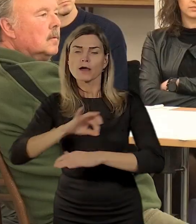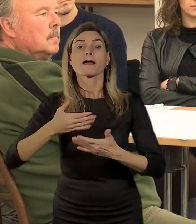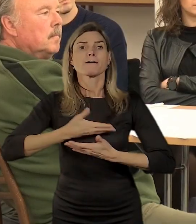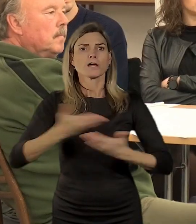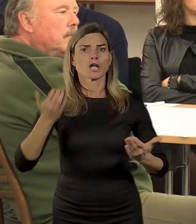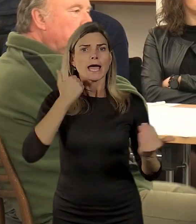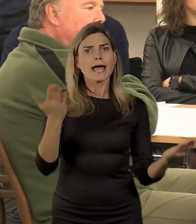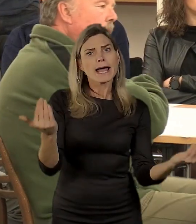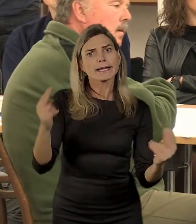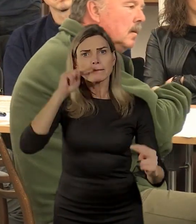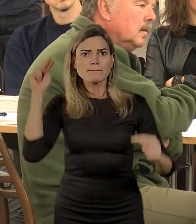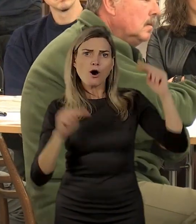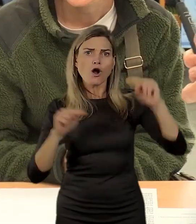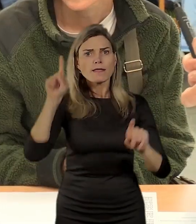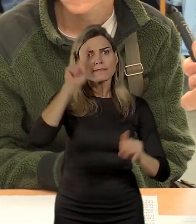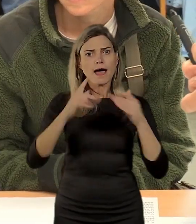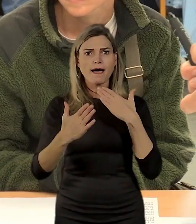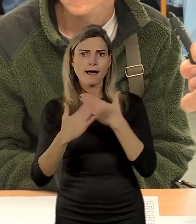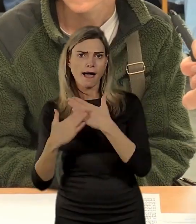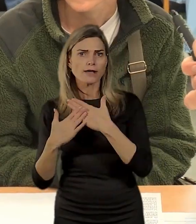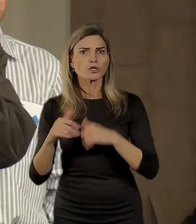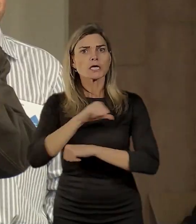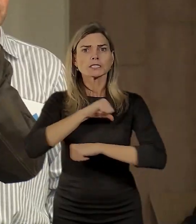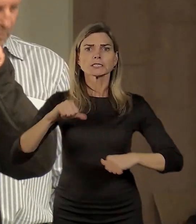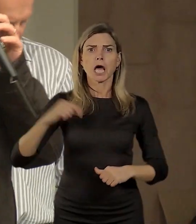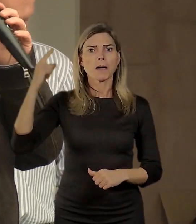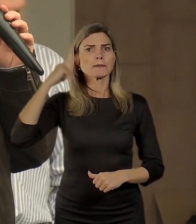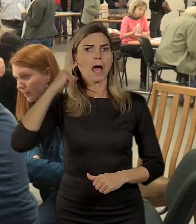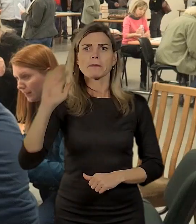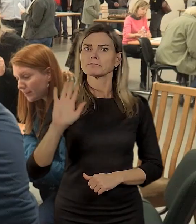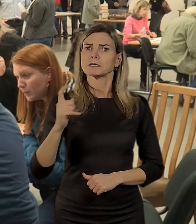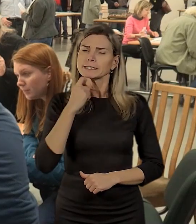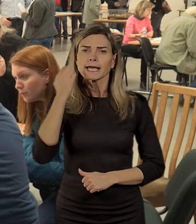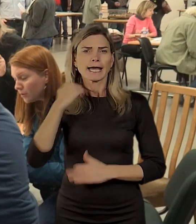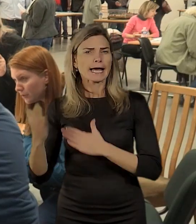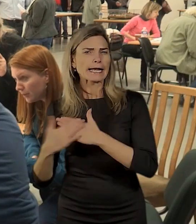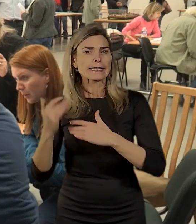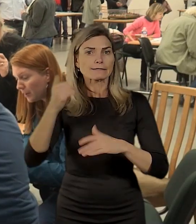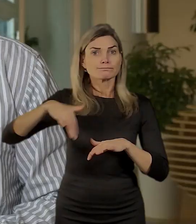that includes the suggestions of the public, the city, and the city district. And that is the big difference